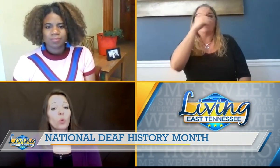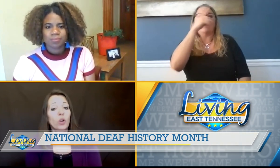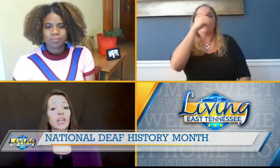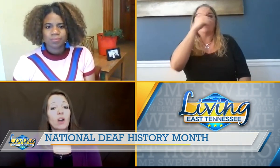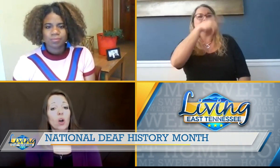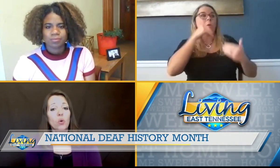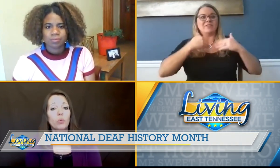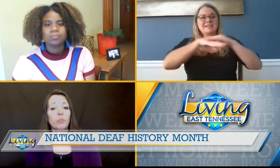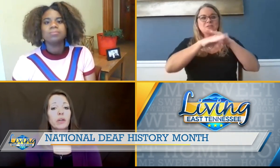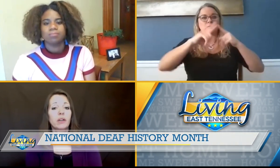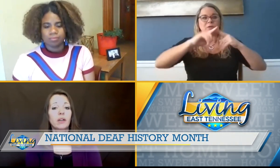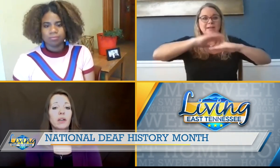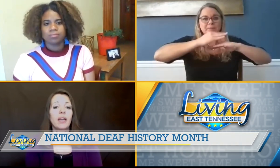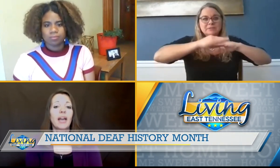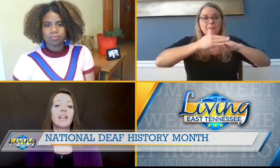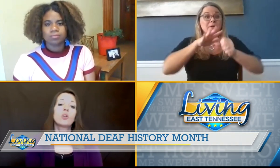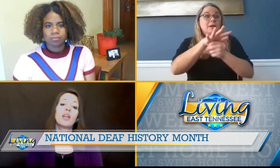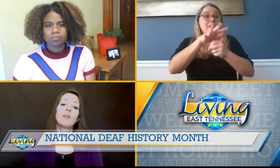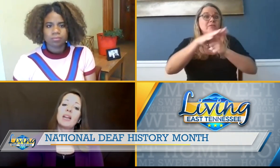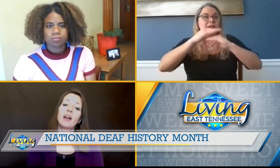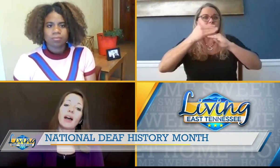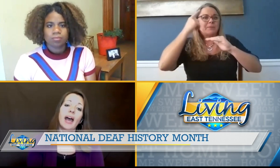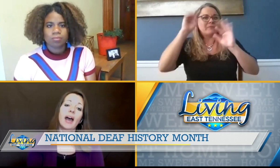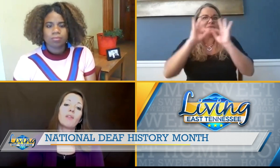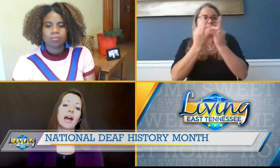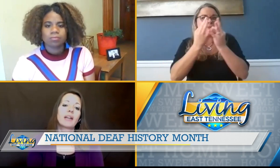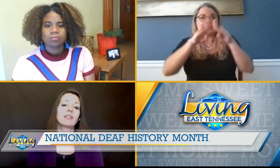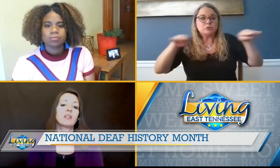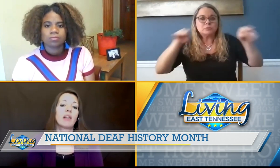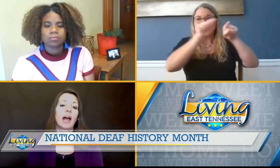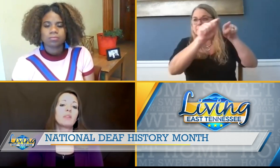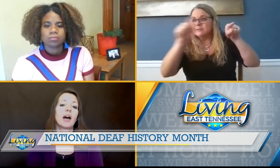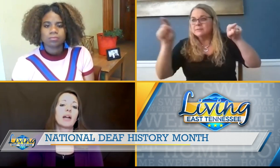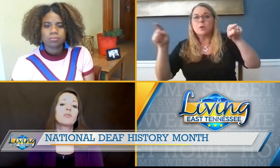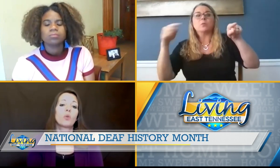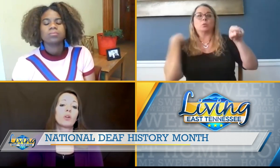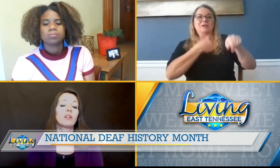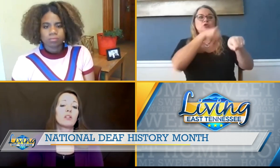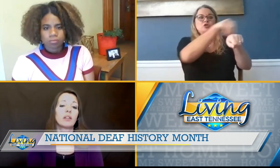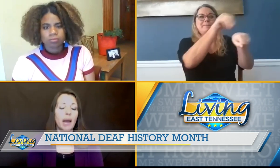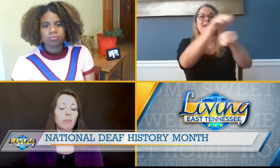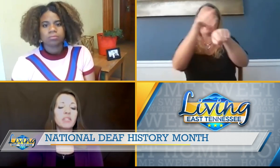EAST TIME ZONE AND CENTRAL TIME ZONE BOTH IMPACT WAS CLOSE, THAT HAVE BEEN CHALLENGING FOR